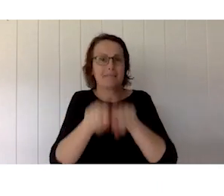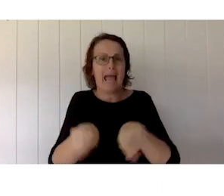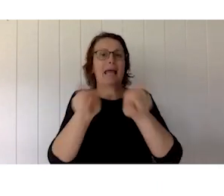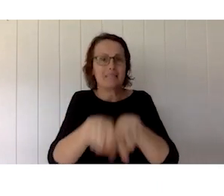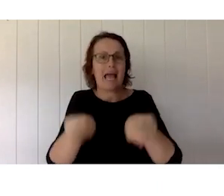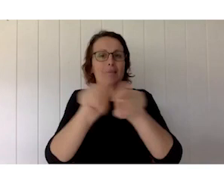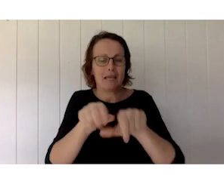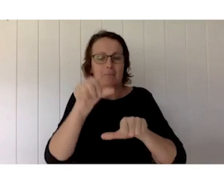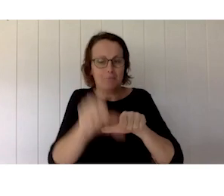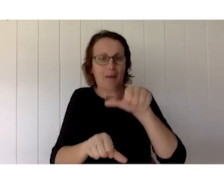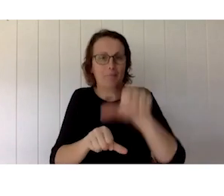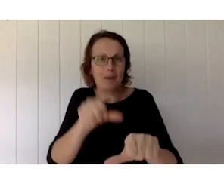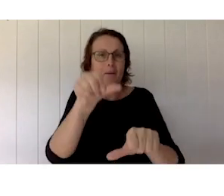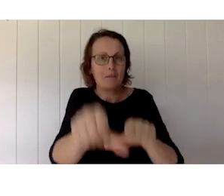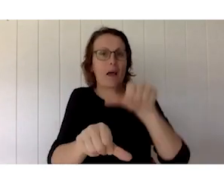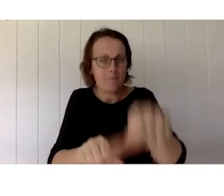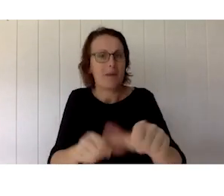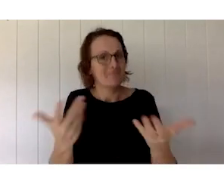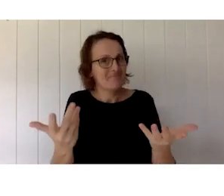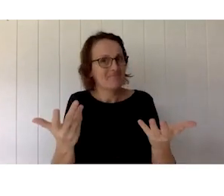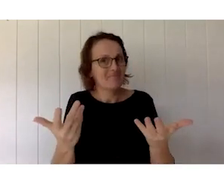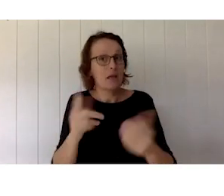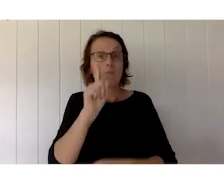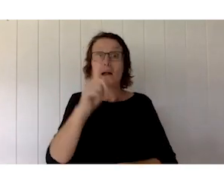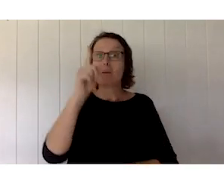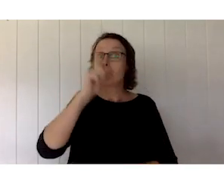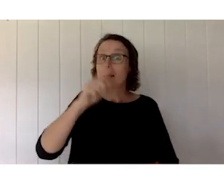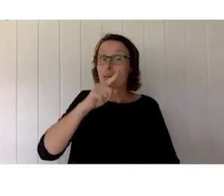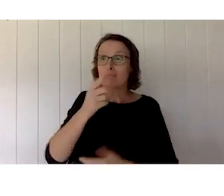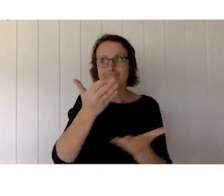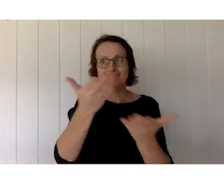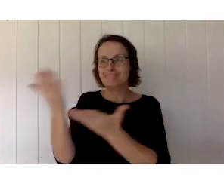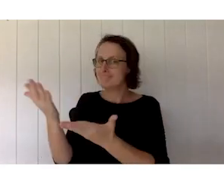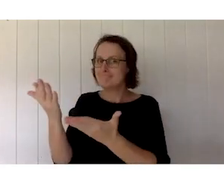relatively stable. People, on the other hand - well, not so much. You